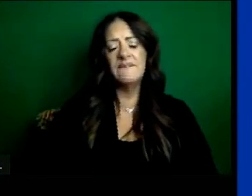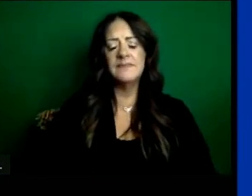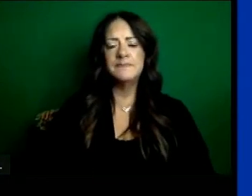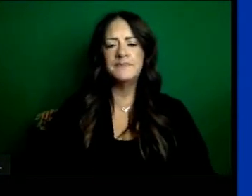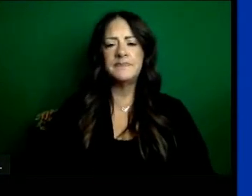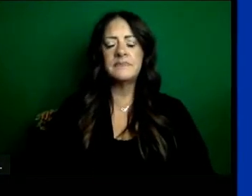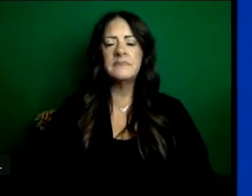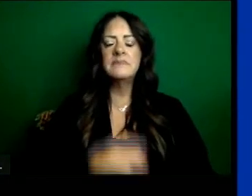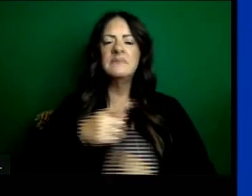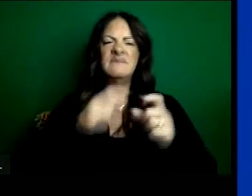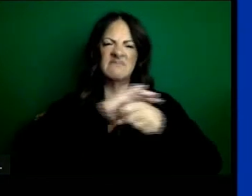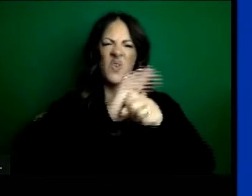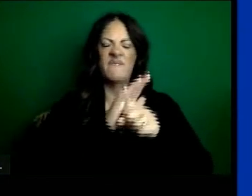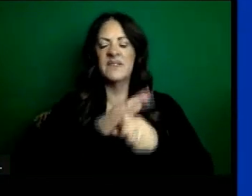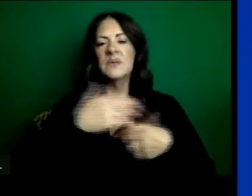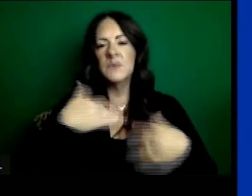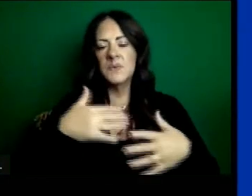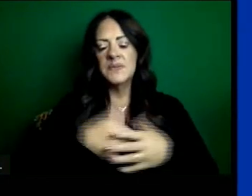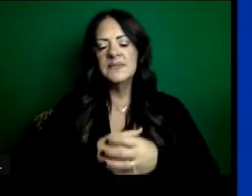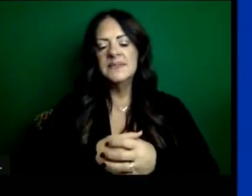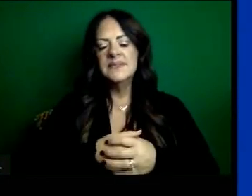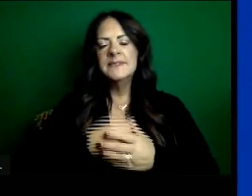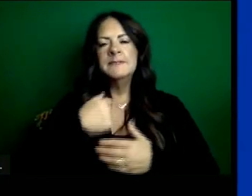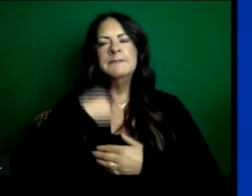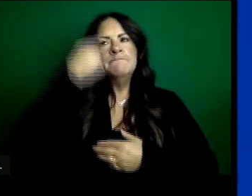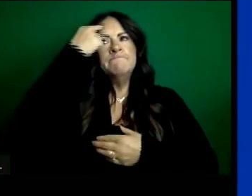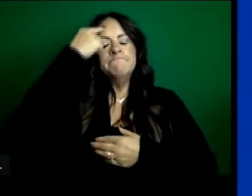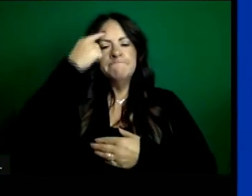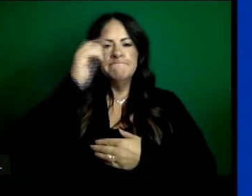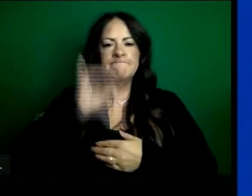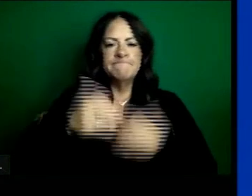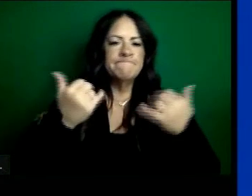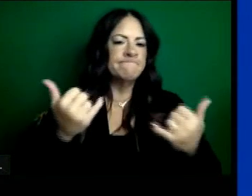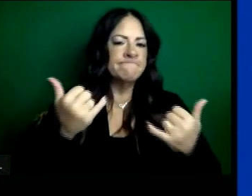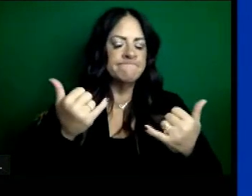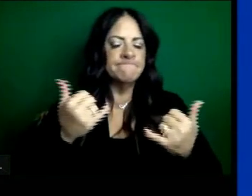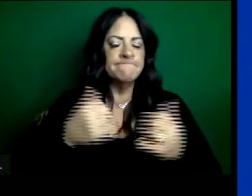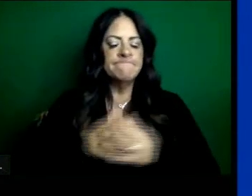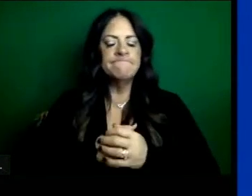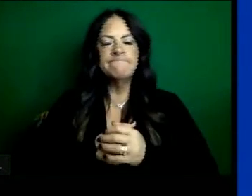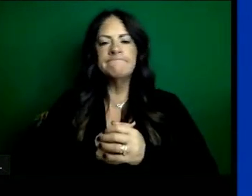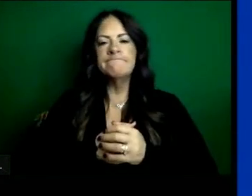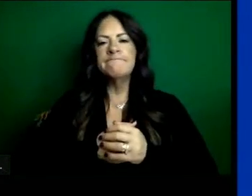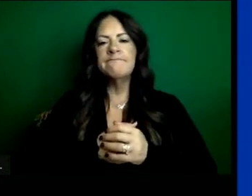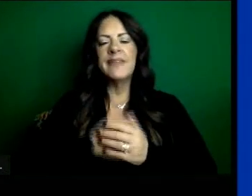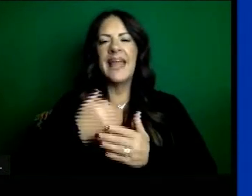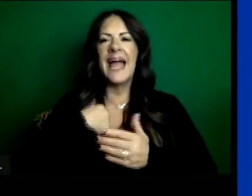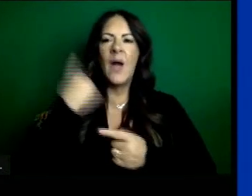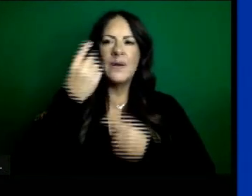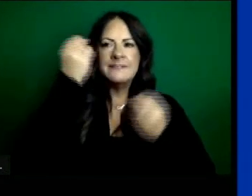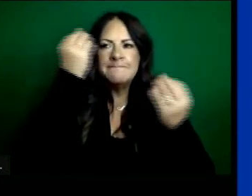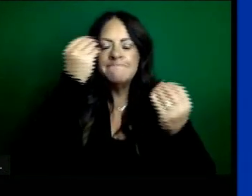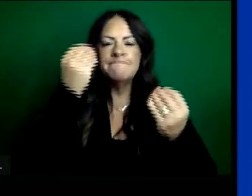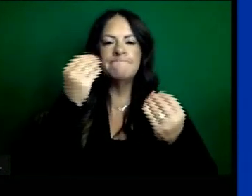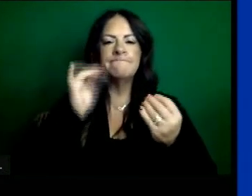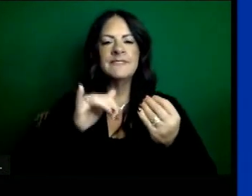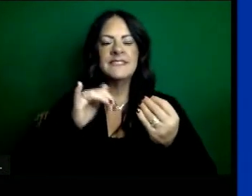IT'S A GOOD WAY TO PROTECT YOURSELF AND ALSO LOVED ONES IN YOUR HOUSEHOLD SO THEY CAN BE PROTECTED FROM CORONAVIRUS.